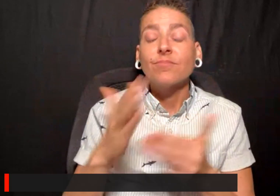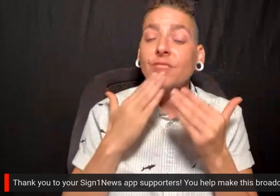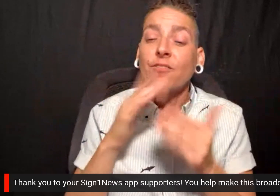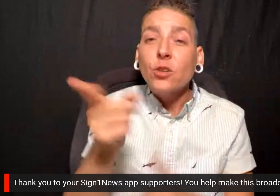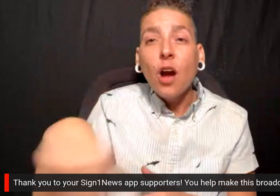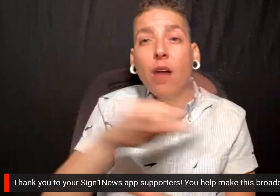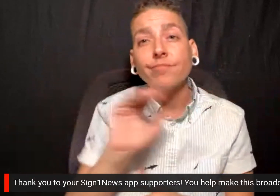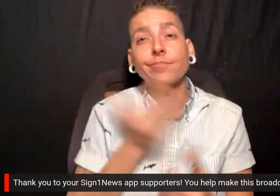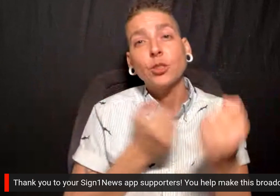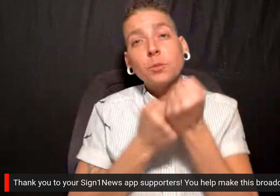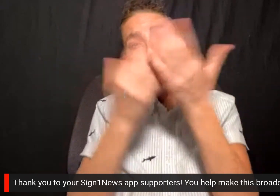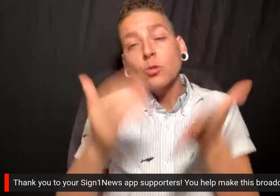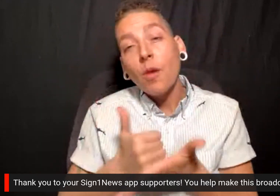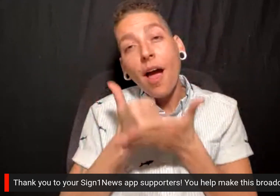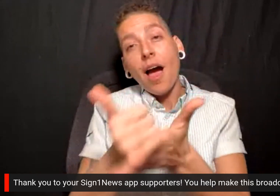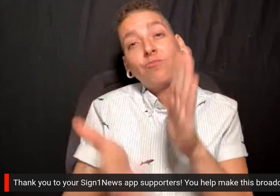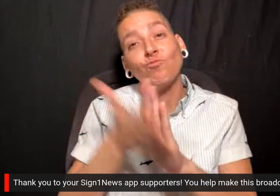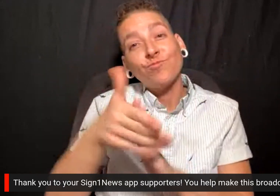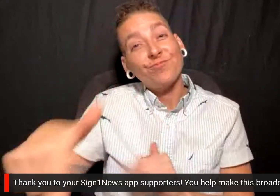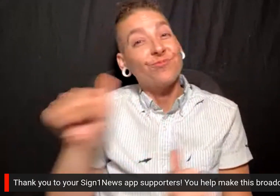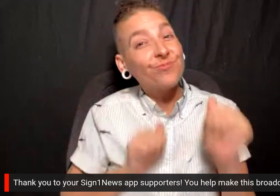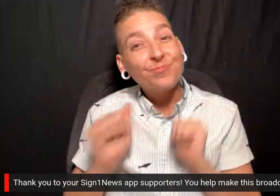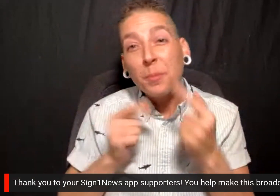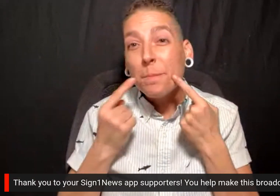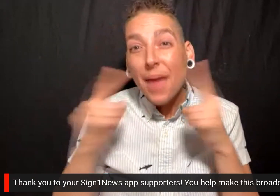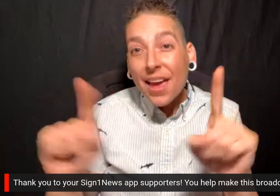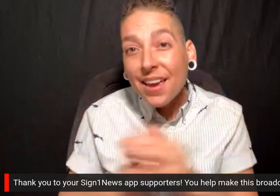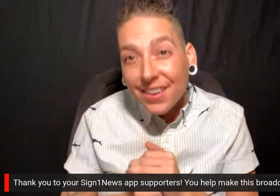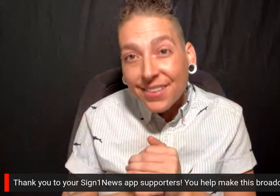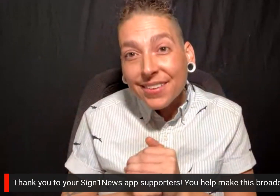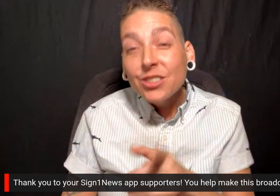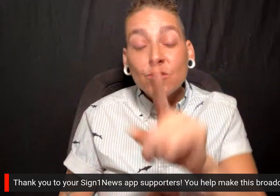to our Sign1News app supporters you help make this broadcast happen you